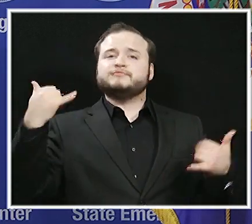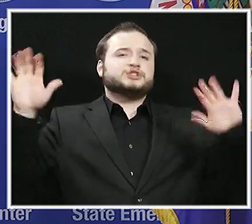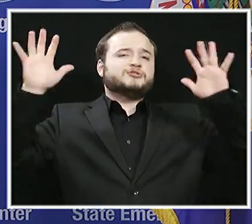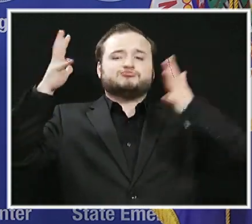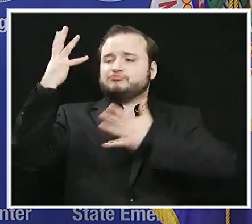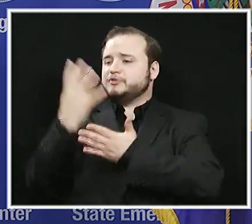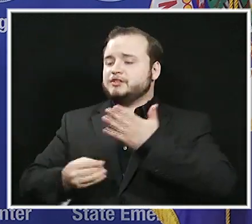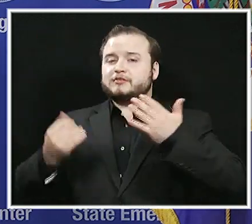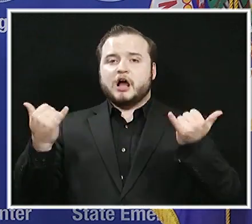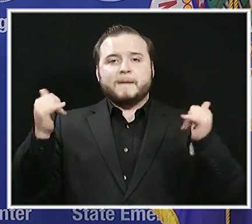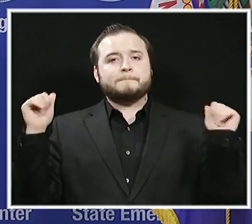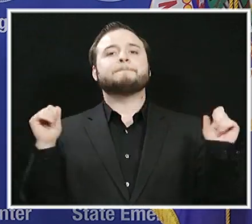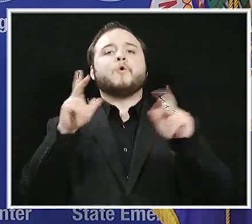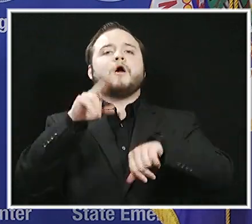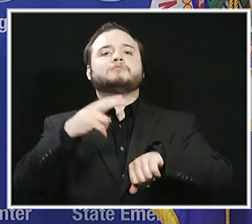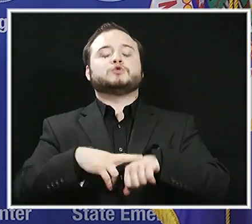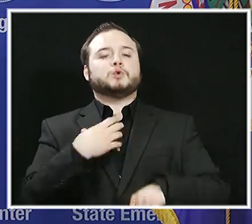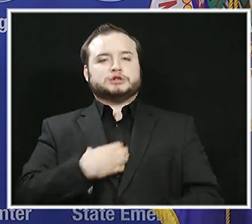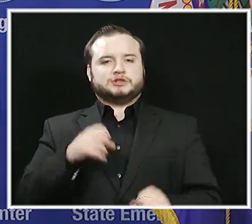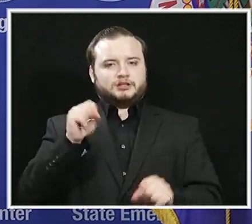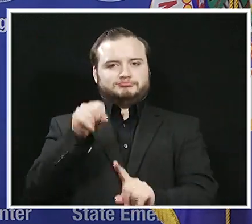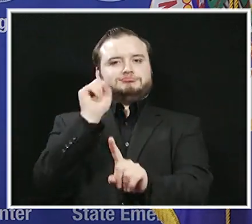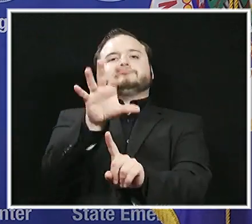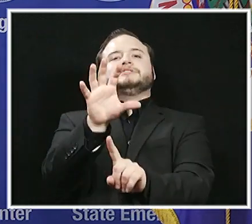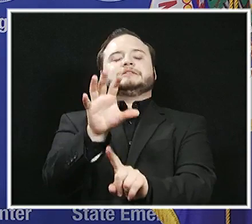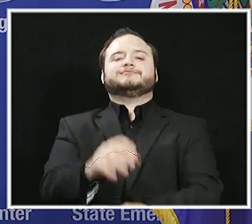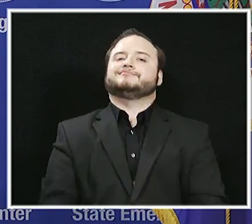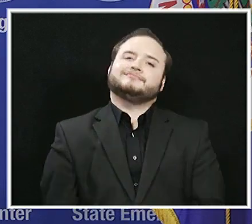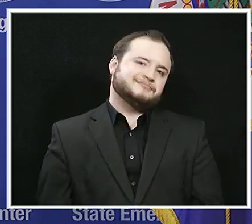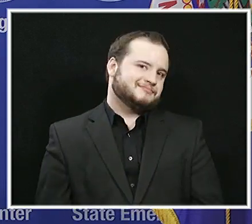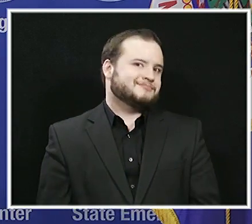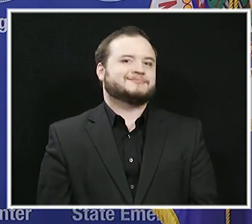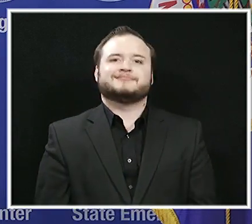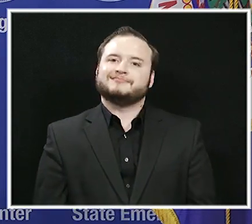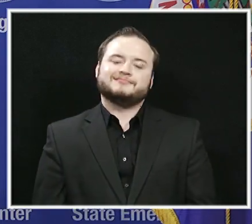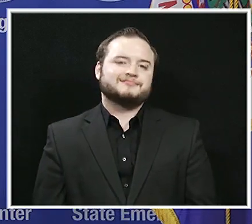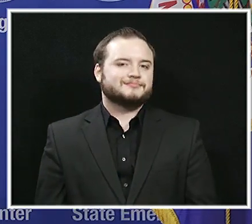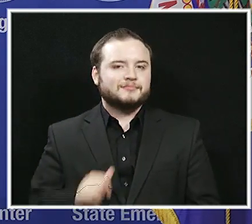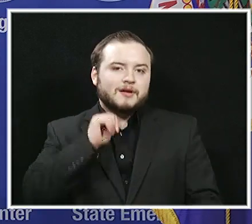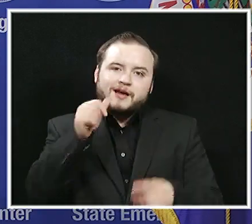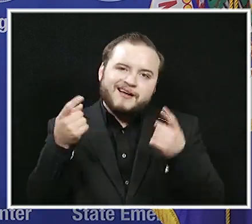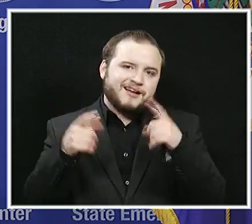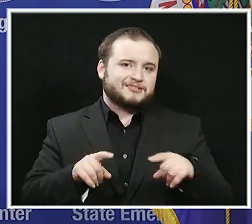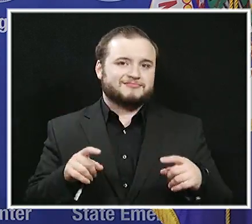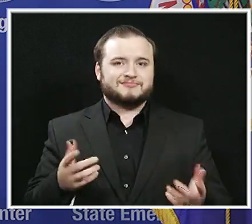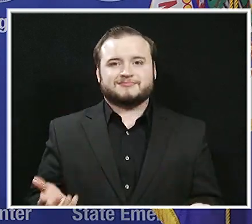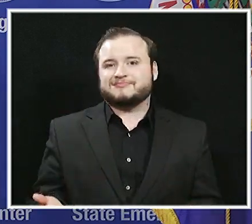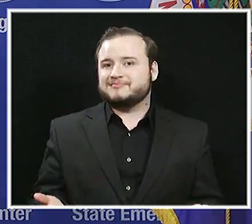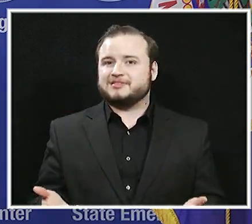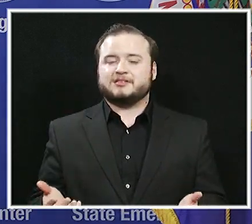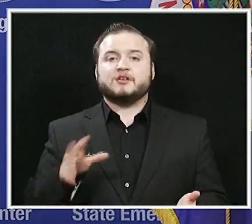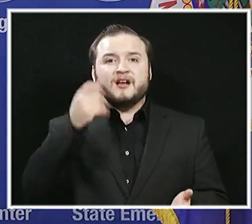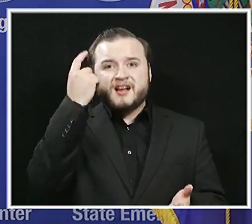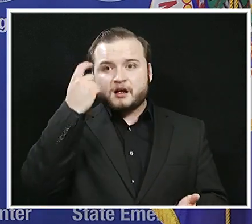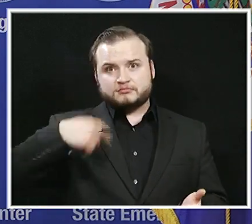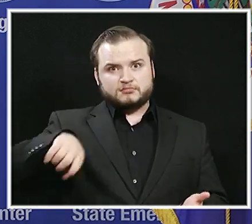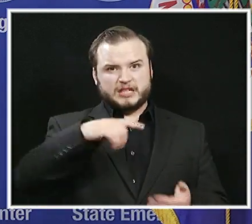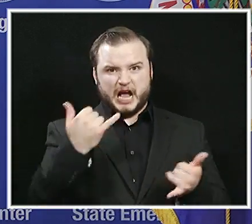horns and all go out and it's going to be back to normal. The virus will not allow us to do that, but I am not going to allow it to keep us